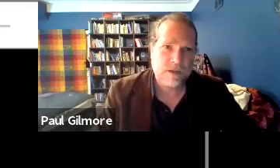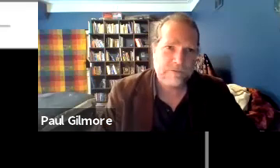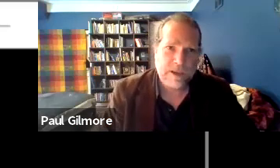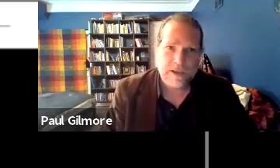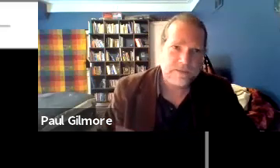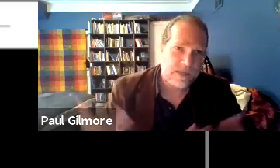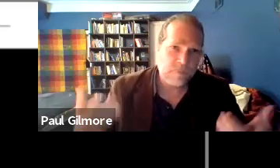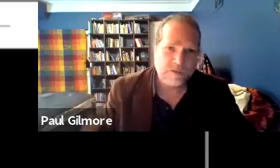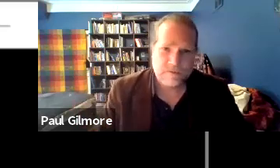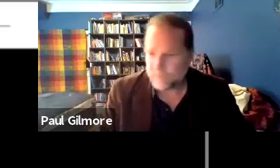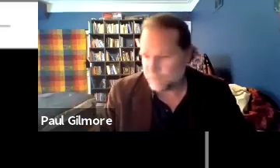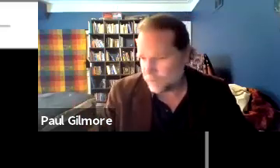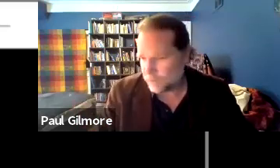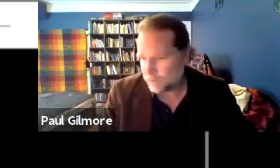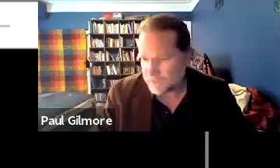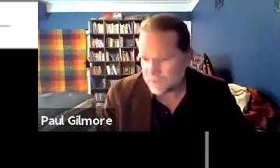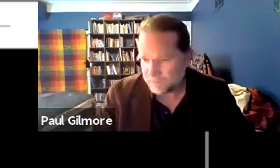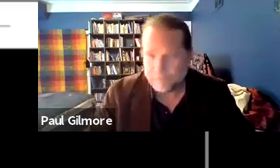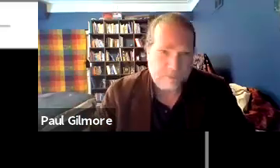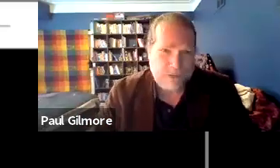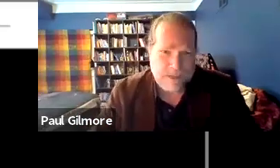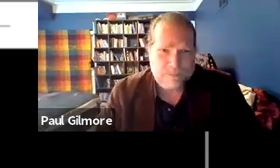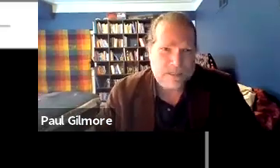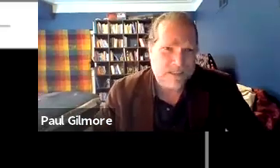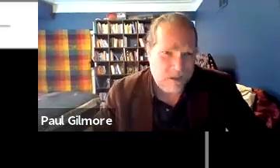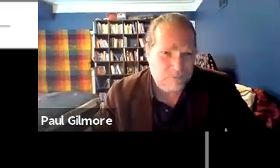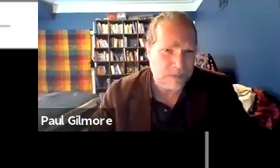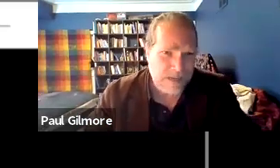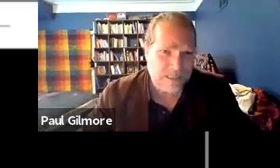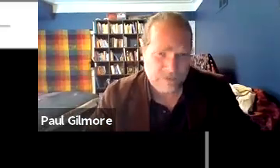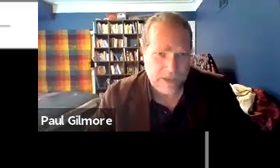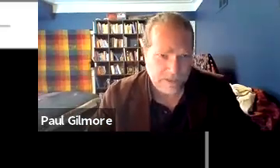stuff. And I'm one of the people who thinks that there might even be some place for that